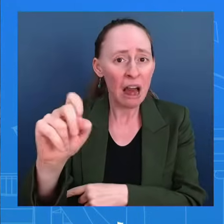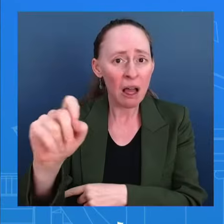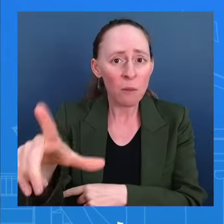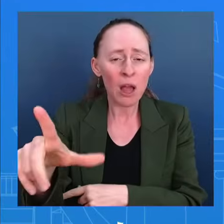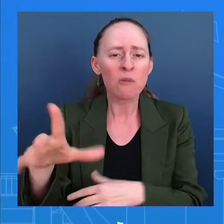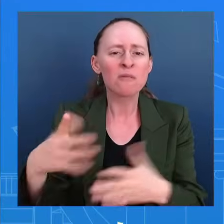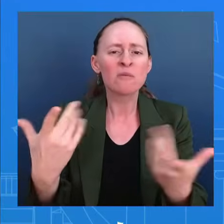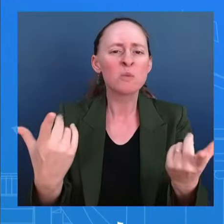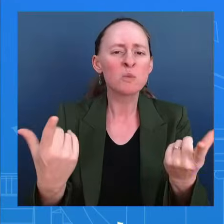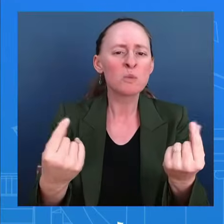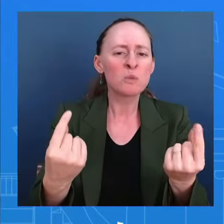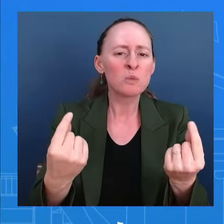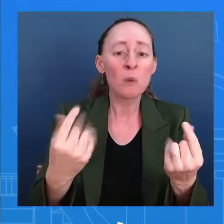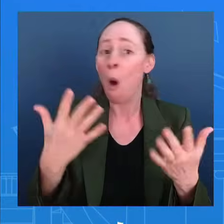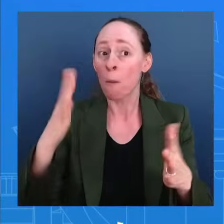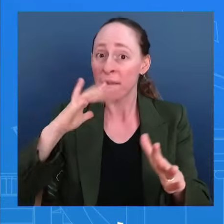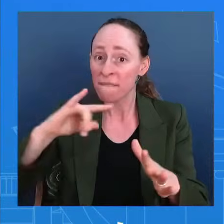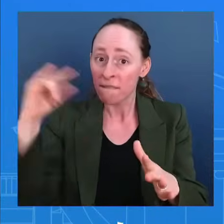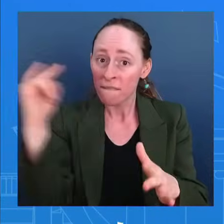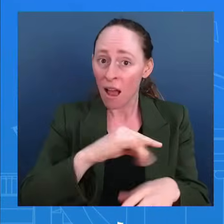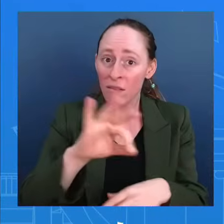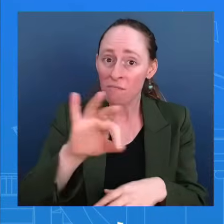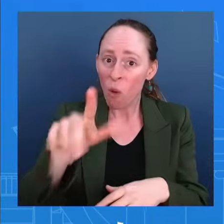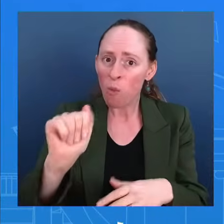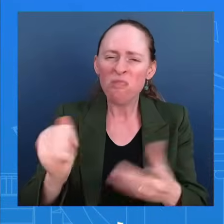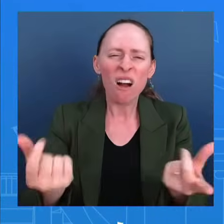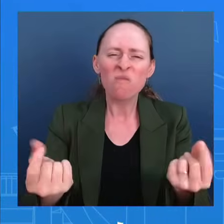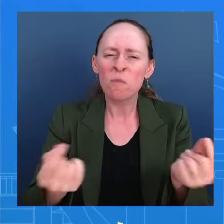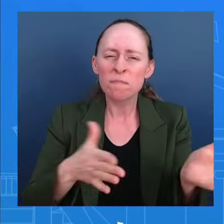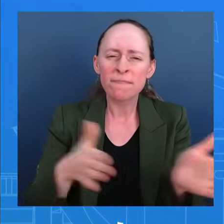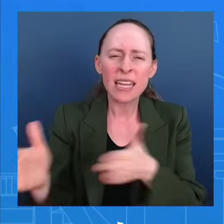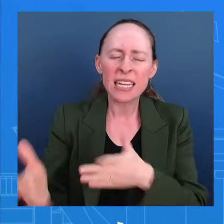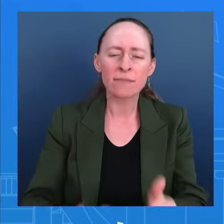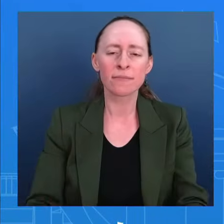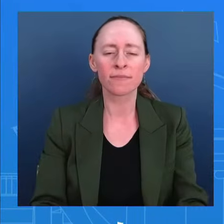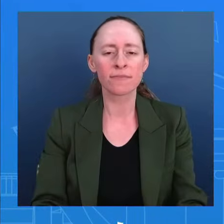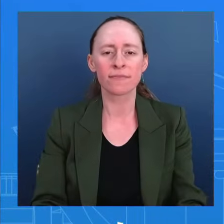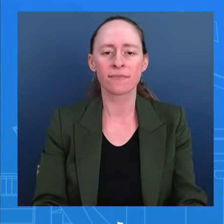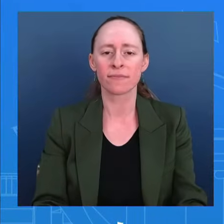Ms. Jean-Pierre: So, as you saw this morning, the president is going to continue to get hurricane briefings,